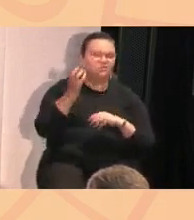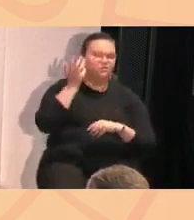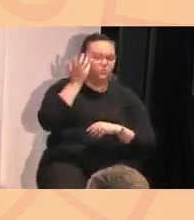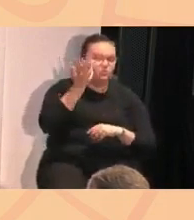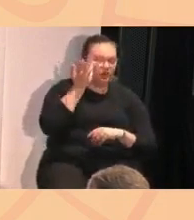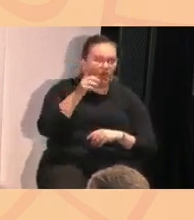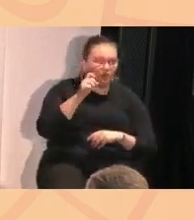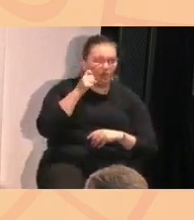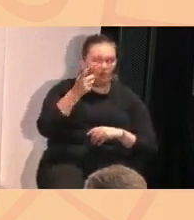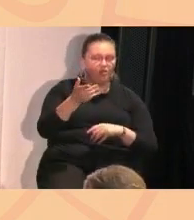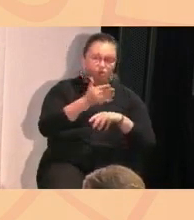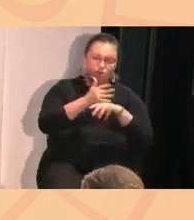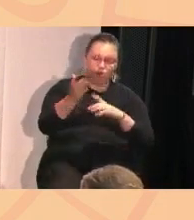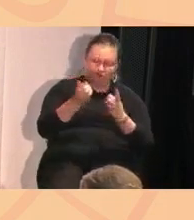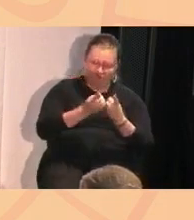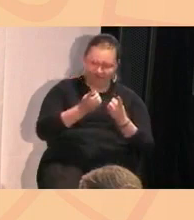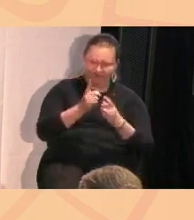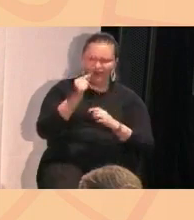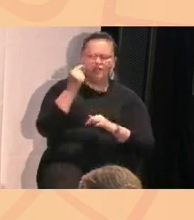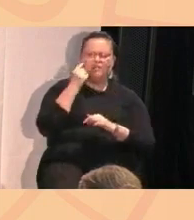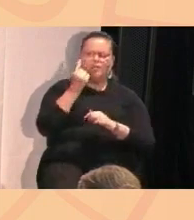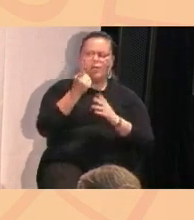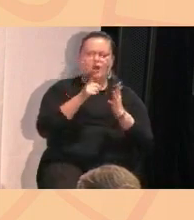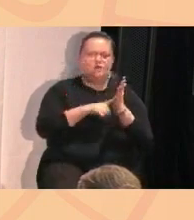In a sense, I had to go on and do other things.